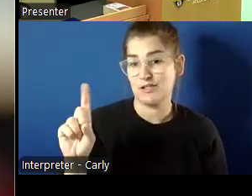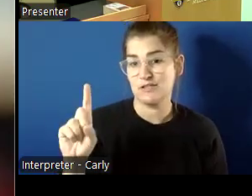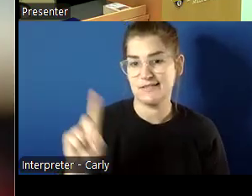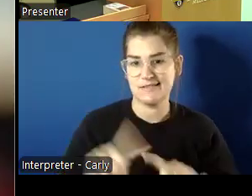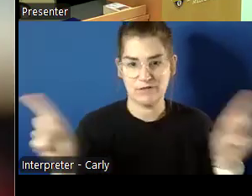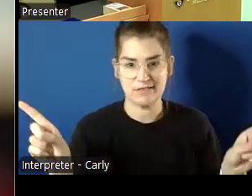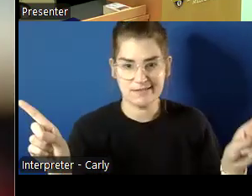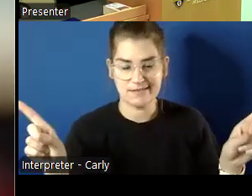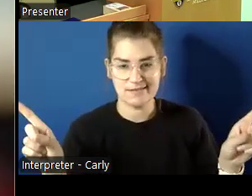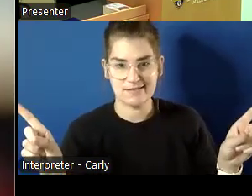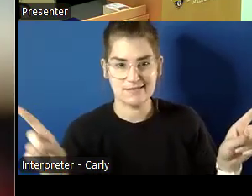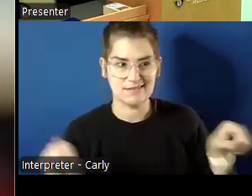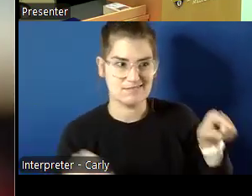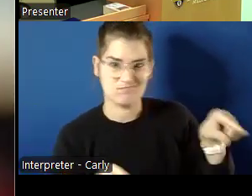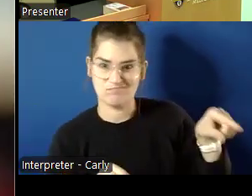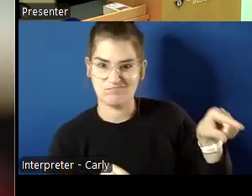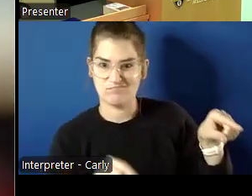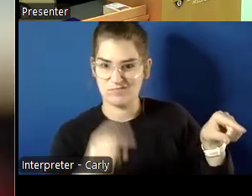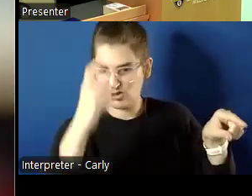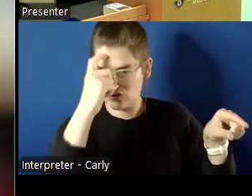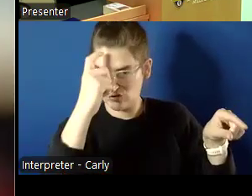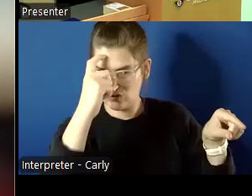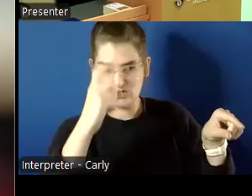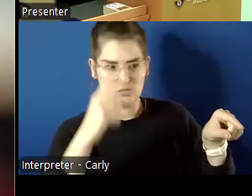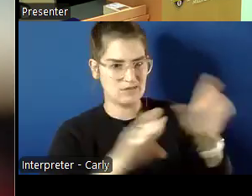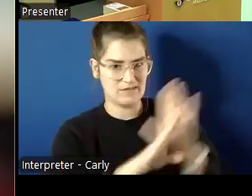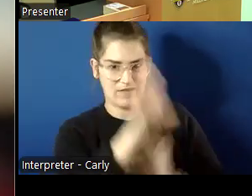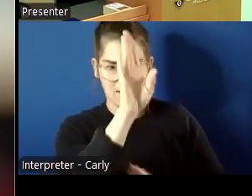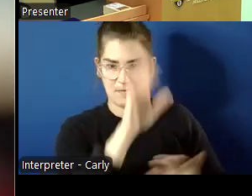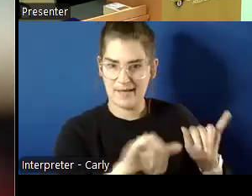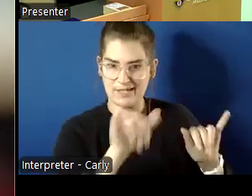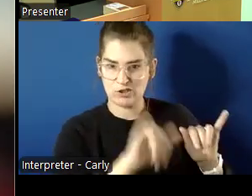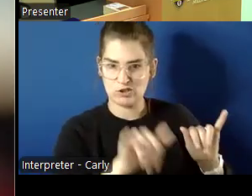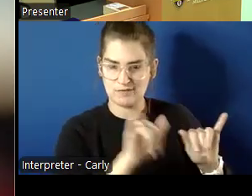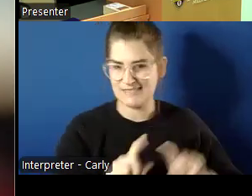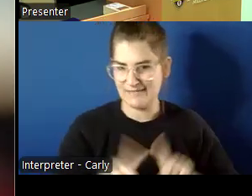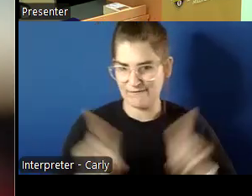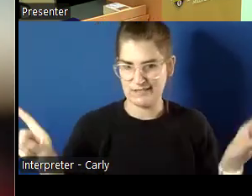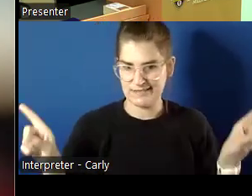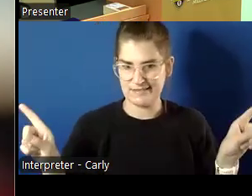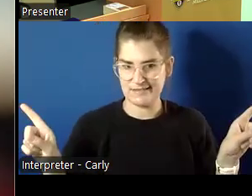um this kind of neurodedevelopmental pattern that we're talking about. This can be intervened at a